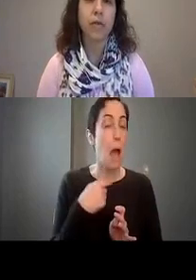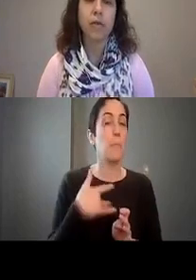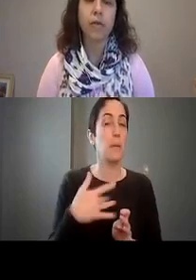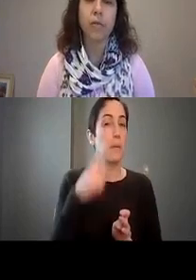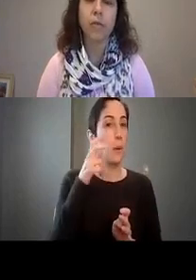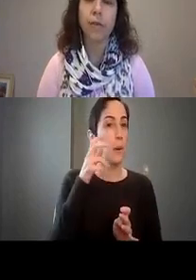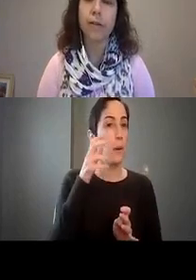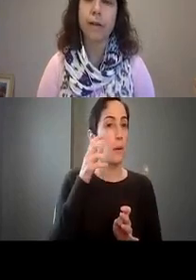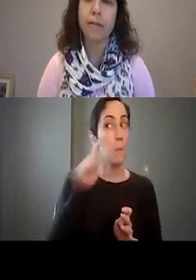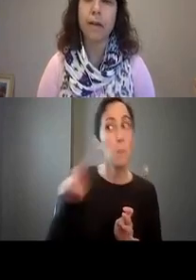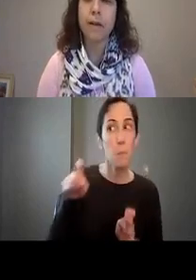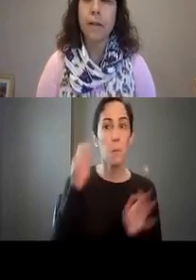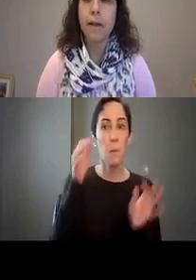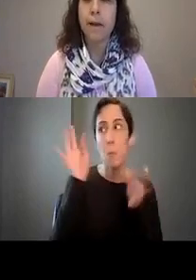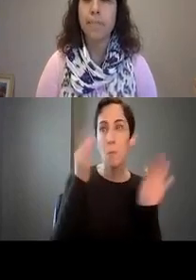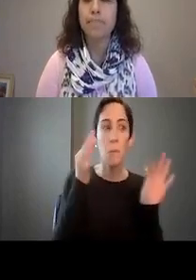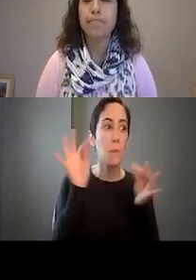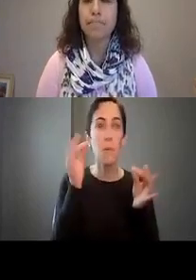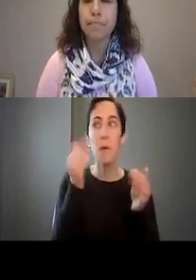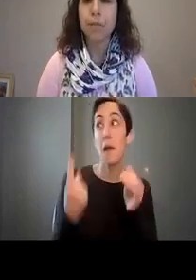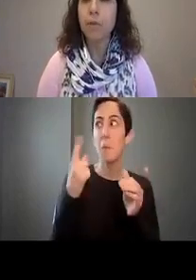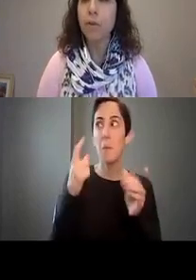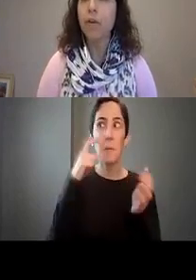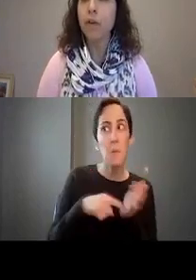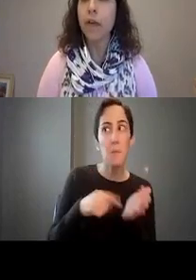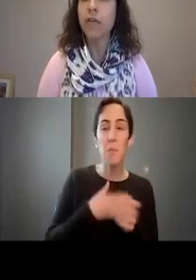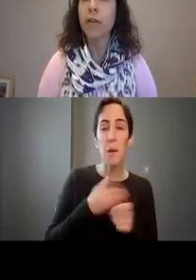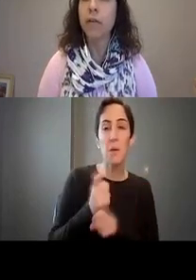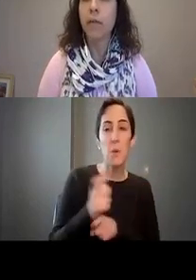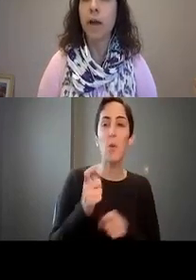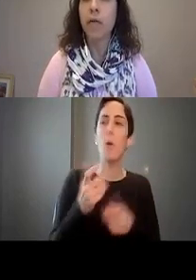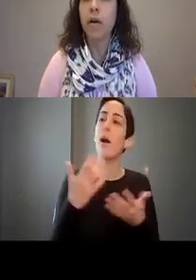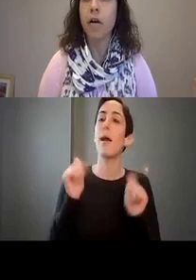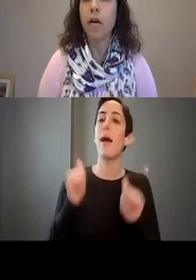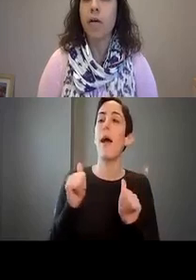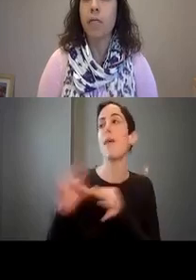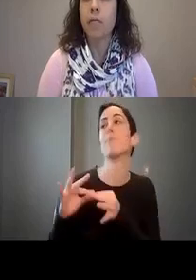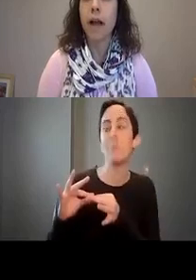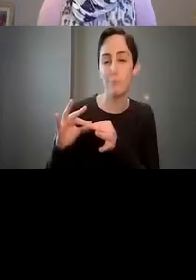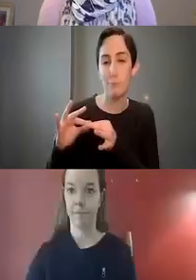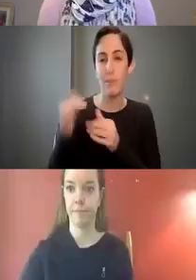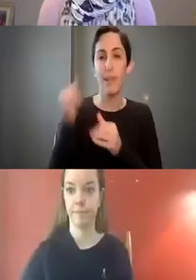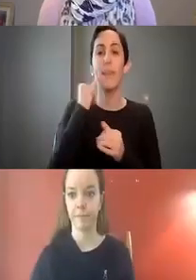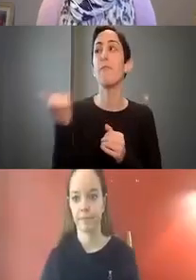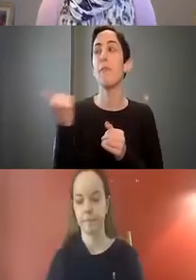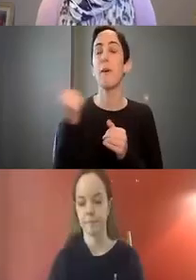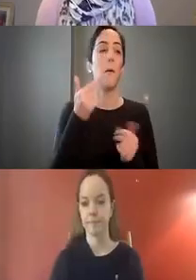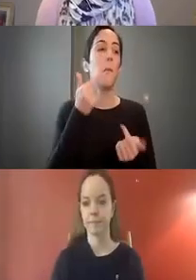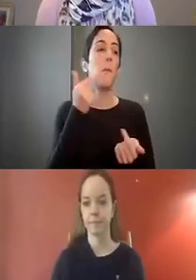Zoom or FaceTime, but don't underestimate hard for us to be in touch with over the power on our biology when it comes Zoom or FaceTime, but don't underestimate